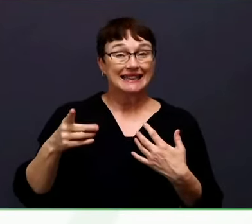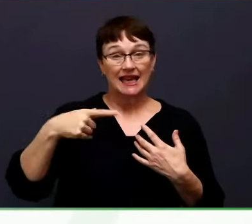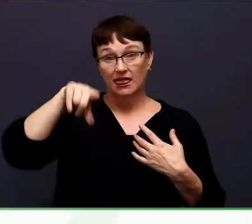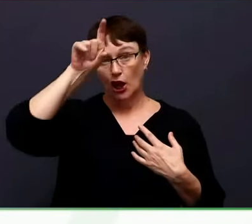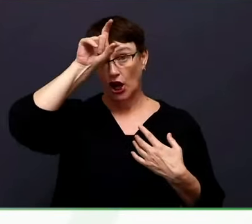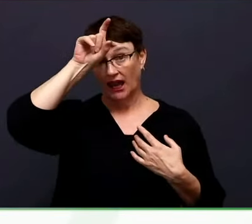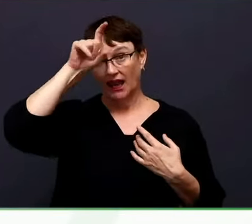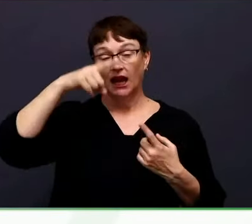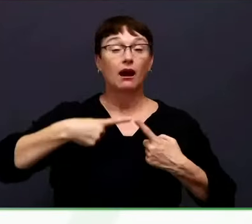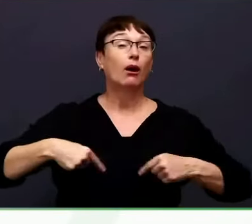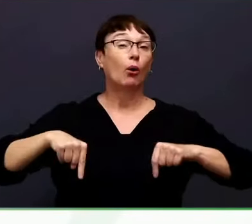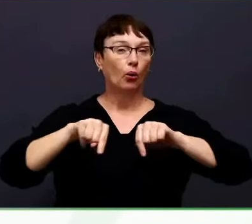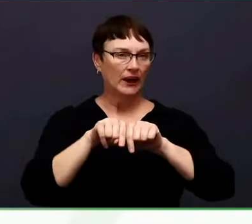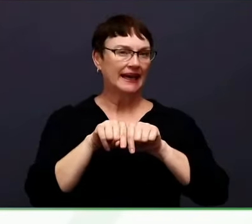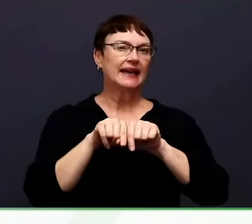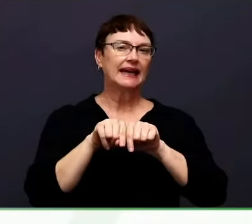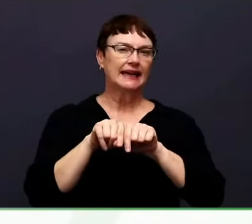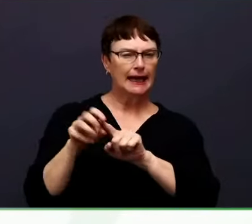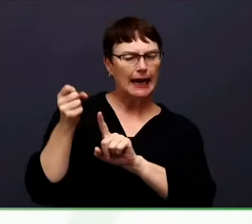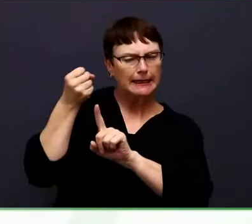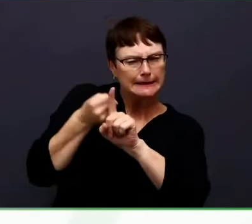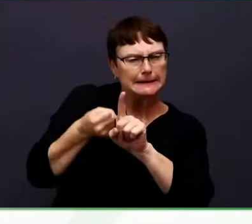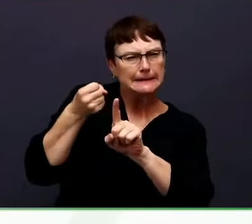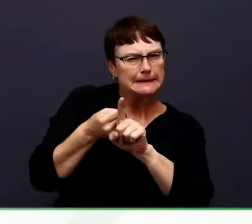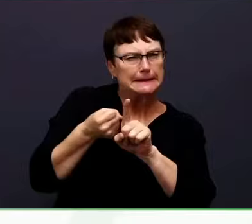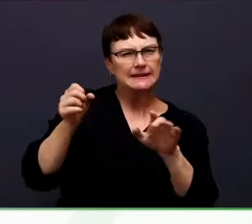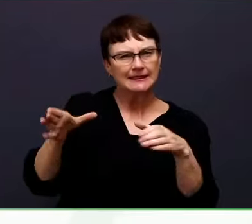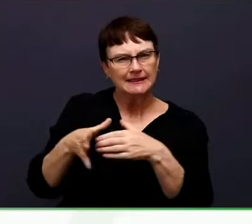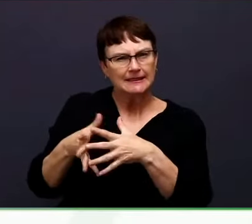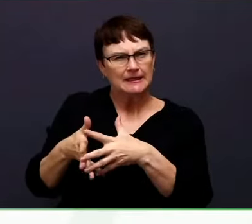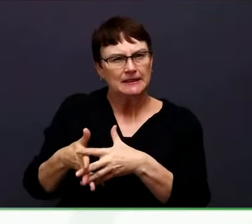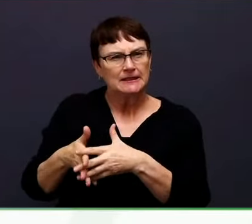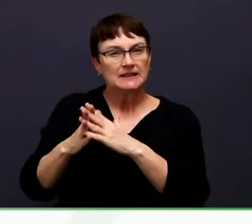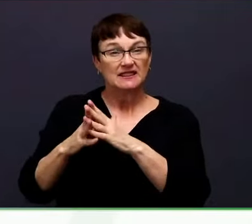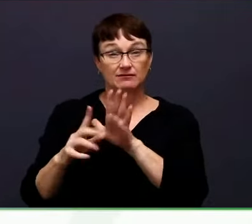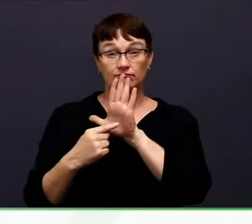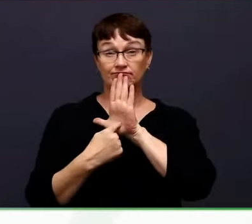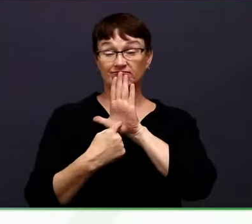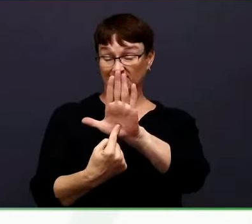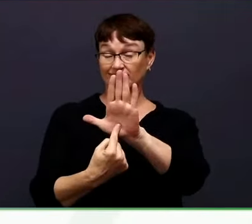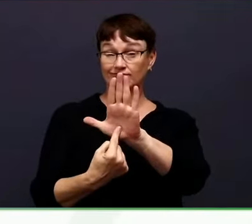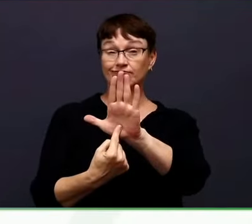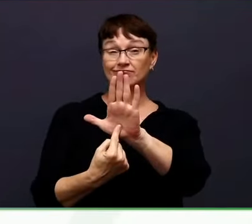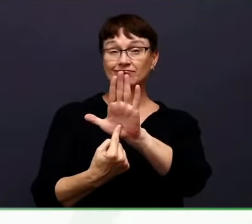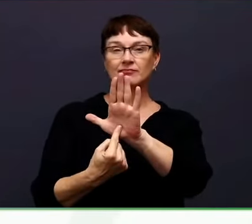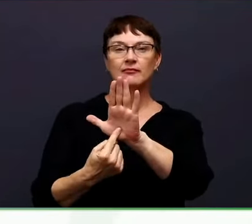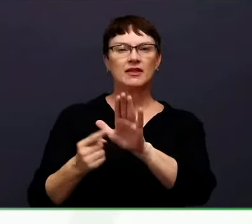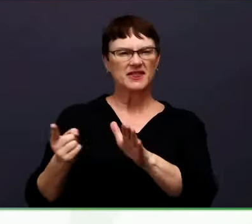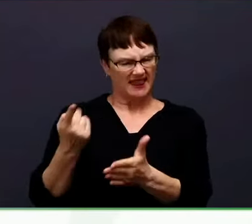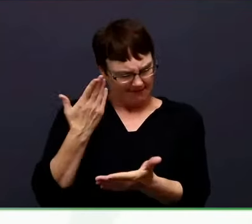Now I will speak to Robert Osborne one of the first members of our self advocacy group.